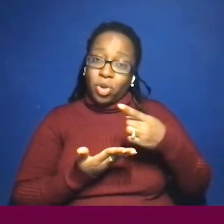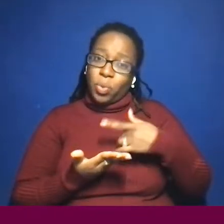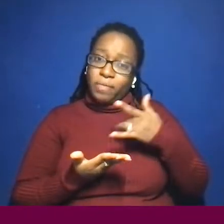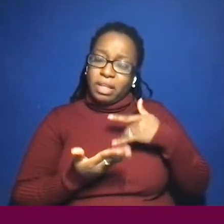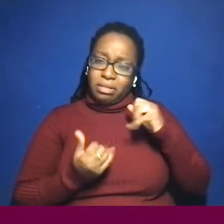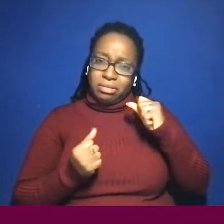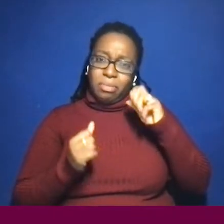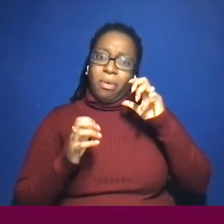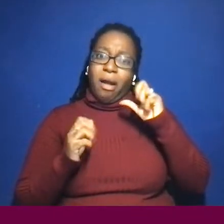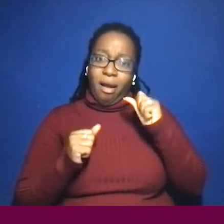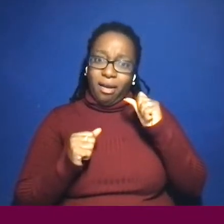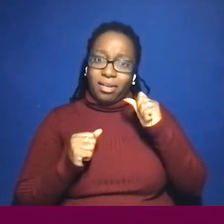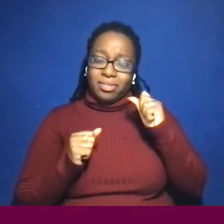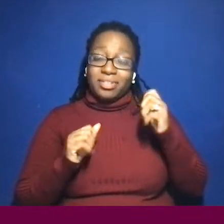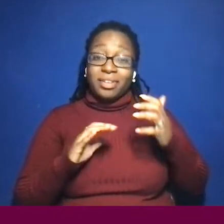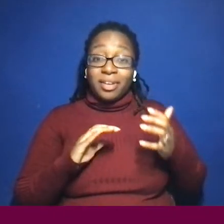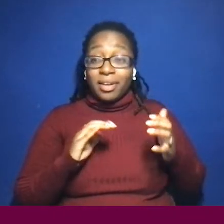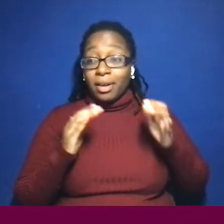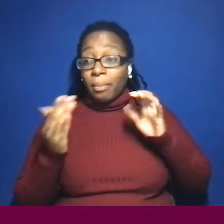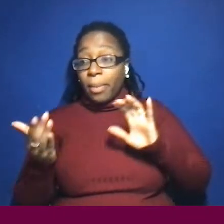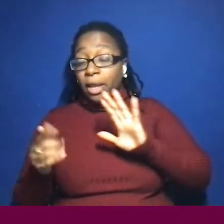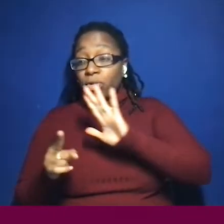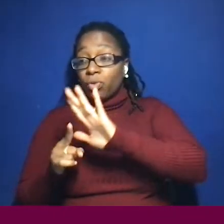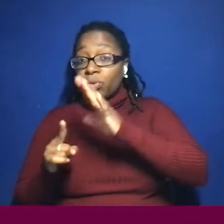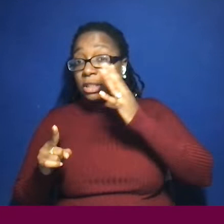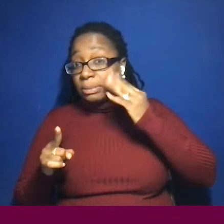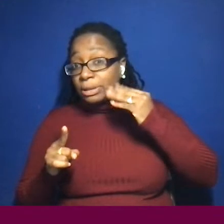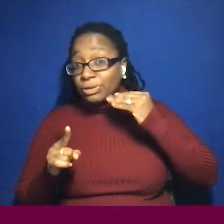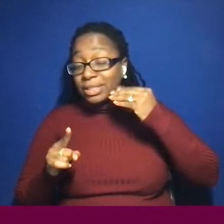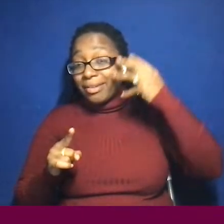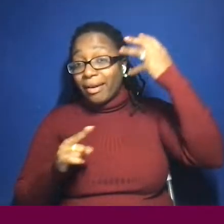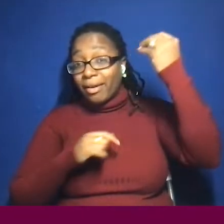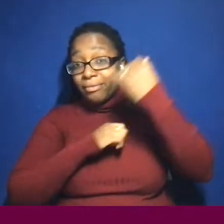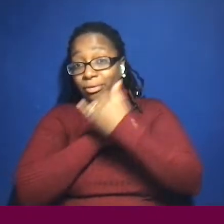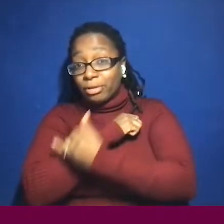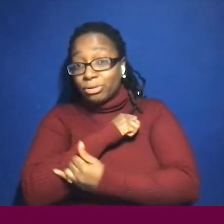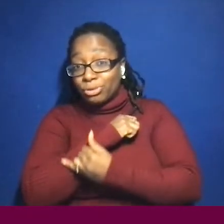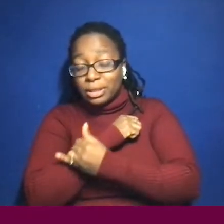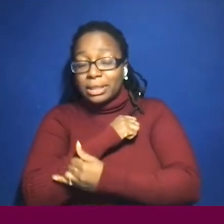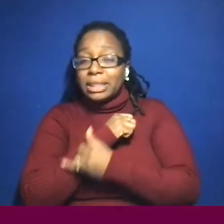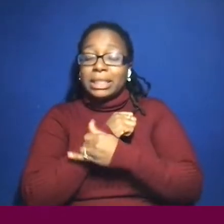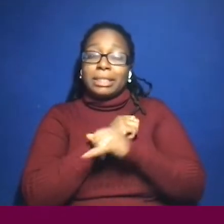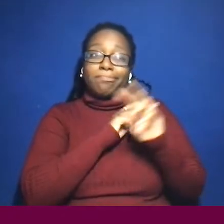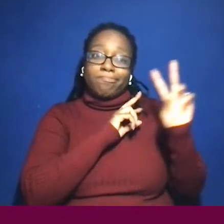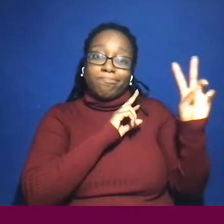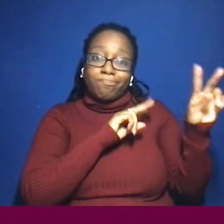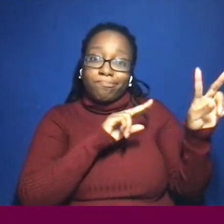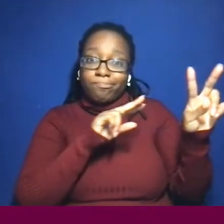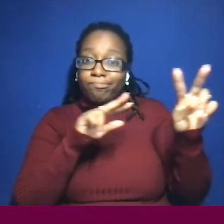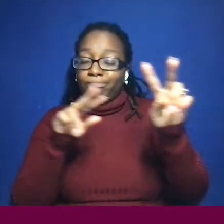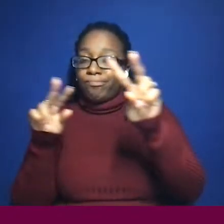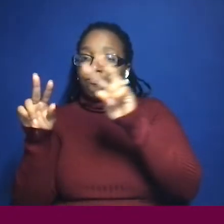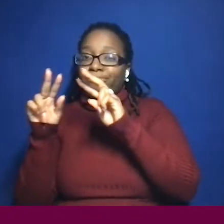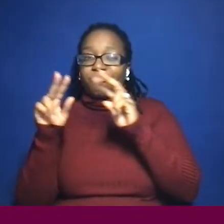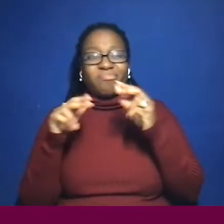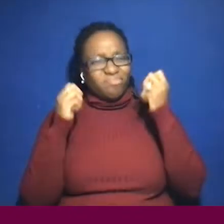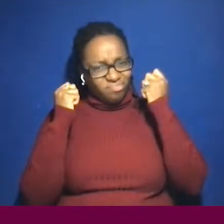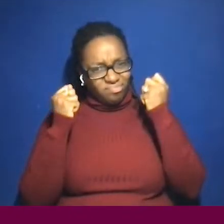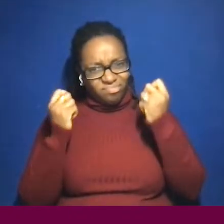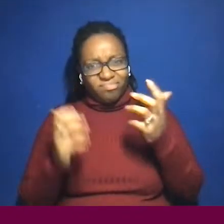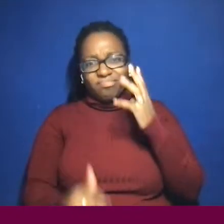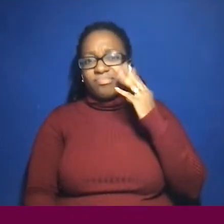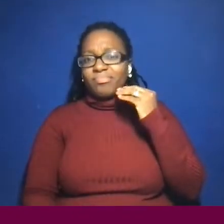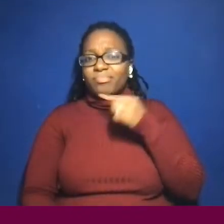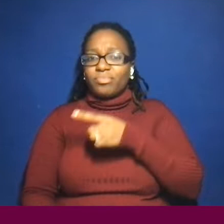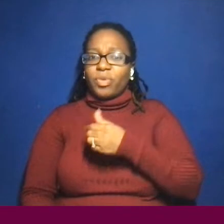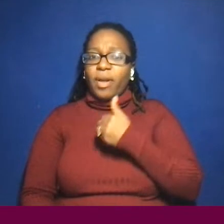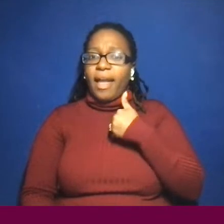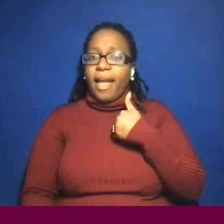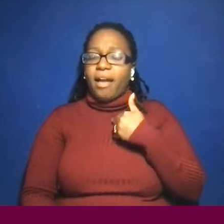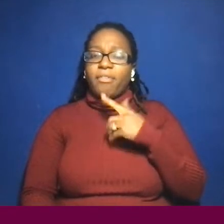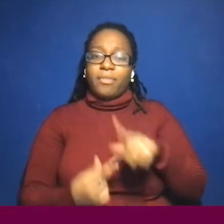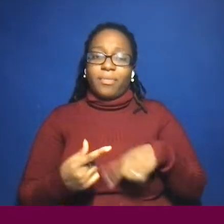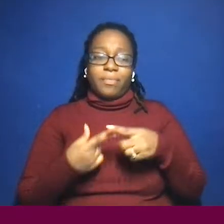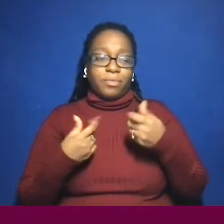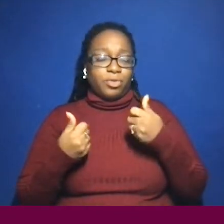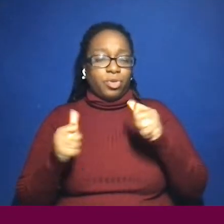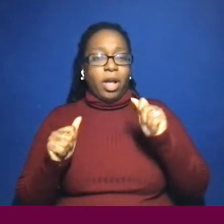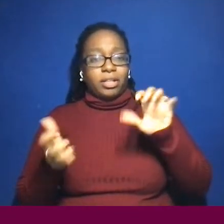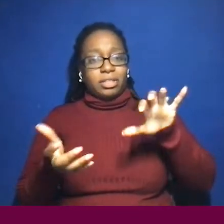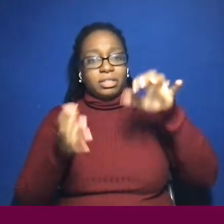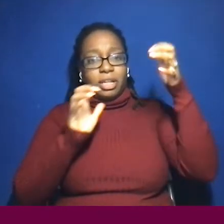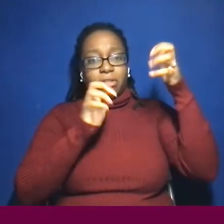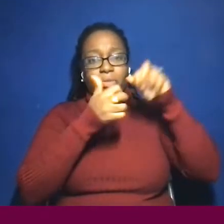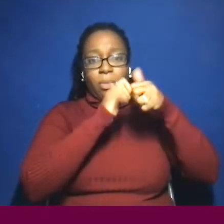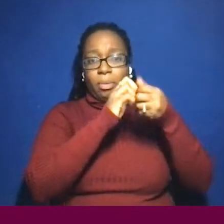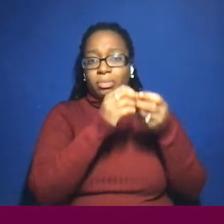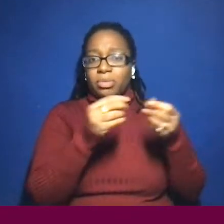to your recent experiences and many experiences in disaster relief work in other parts of the world.